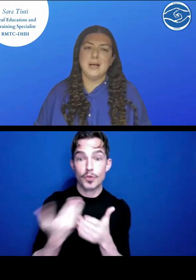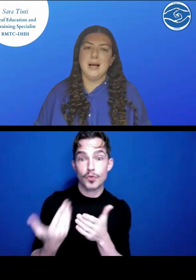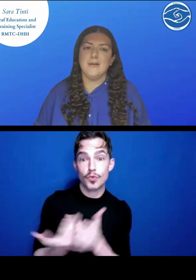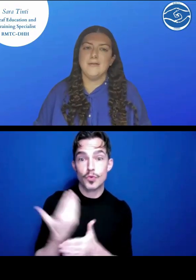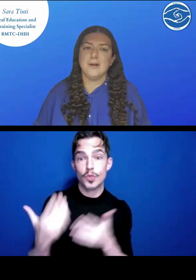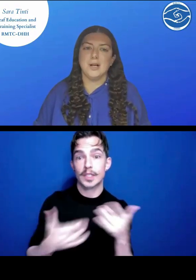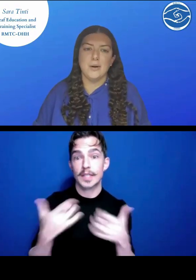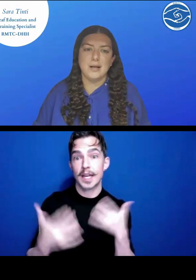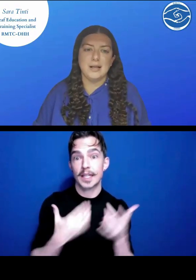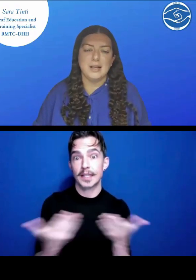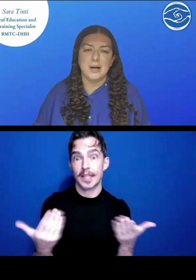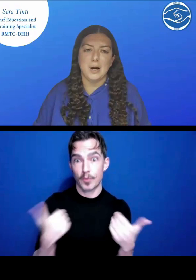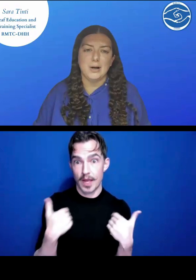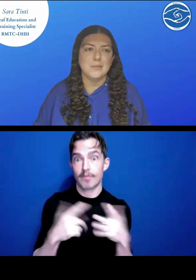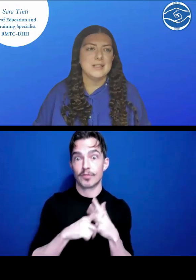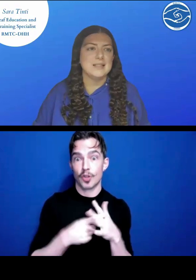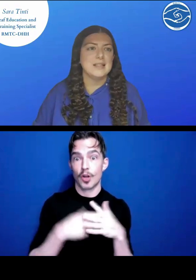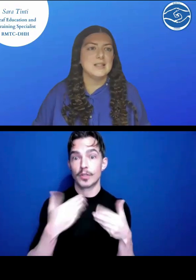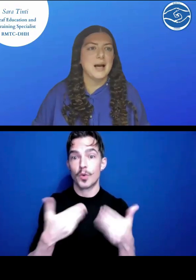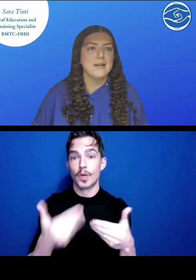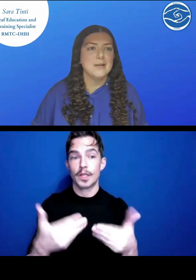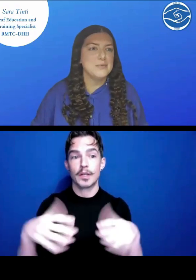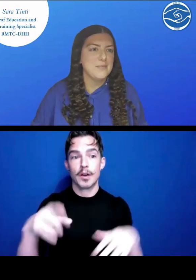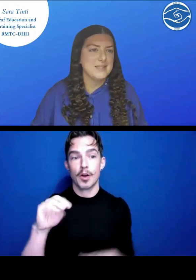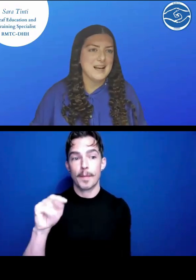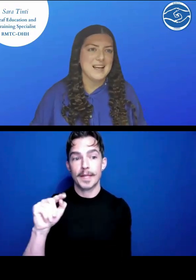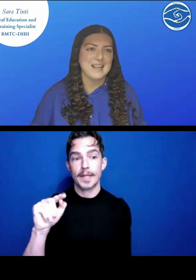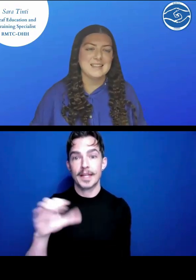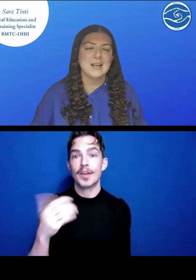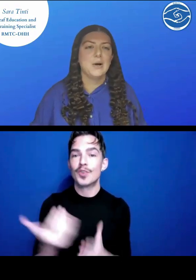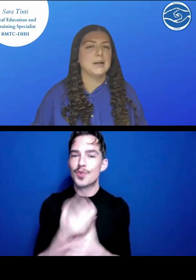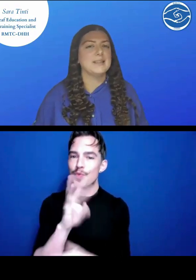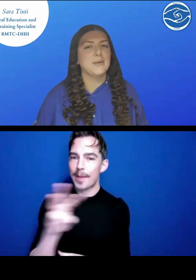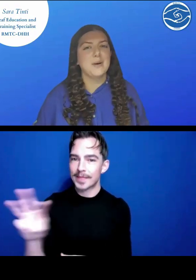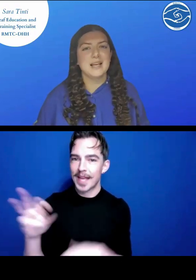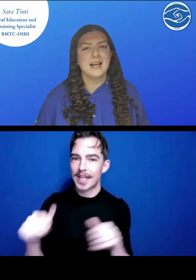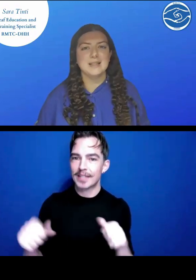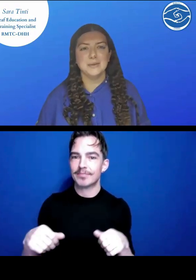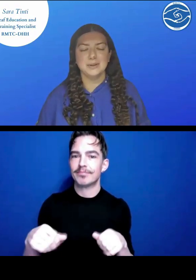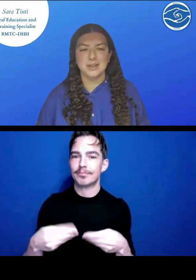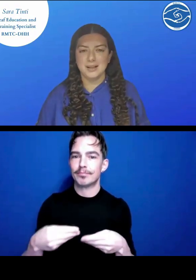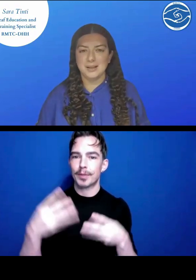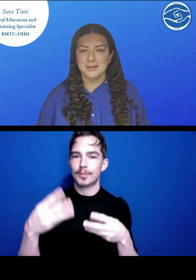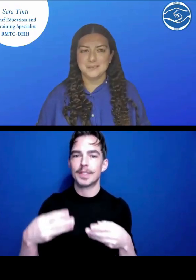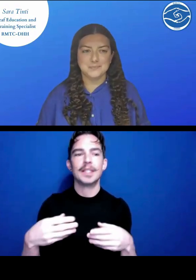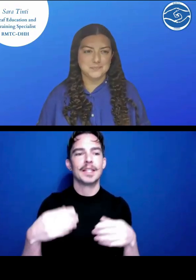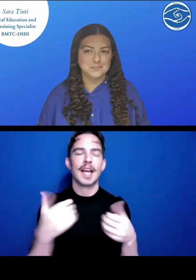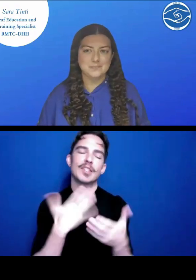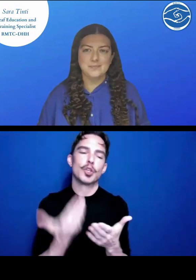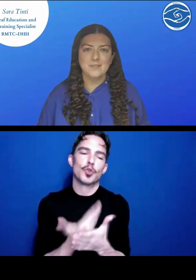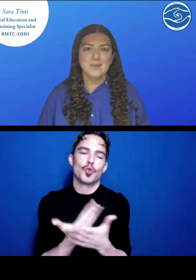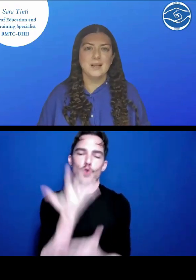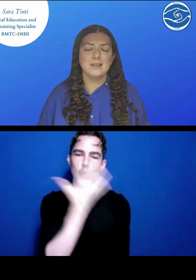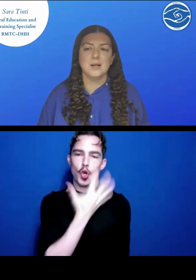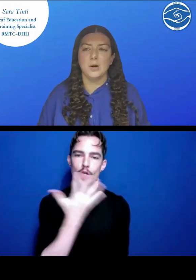thing we have going here at RMTC is we have a new website or at least our website has a new look.